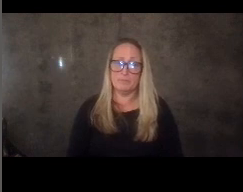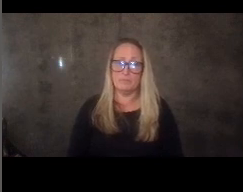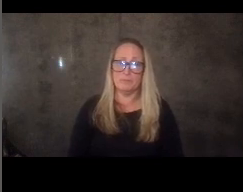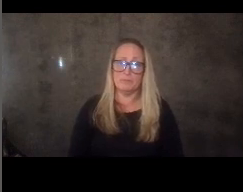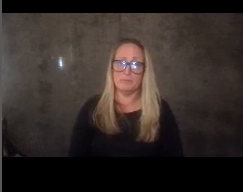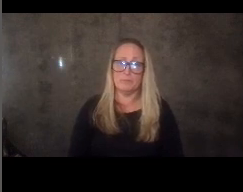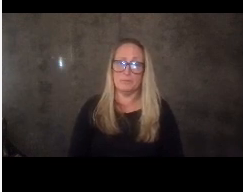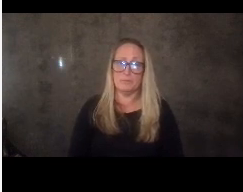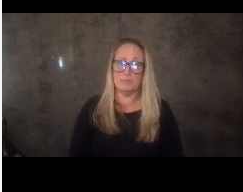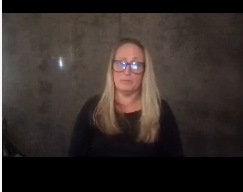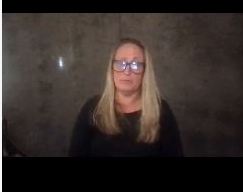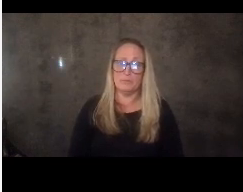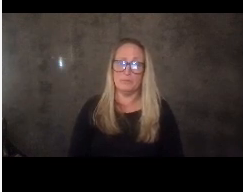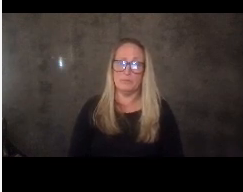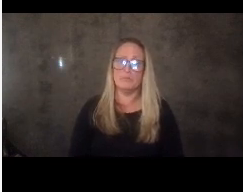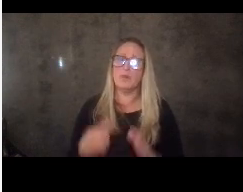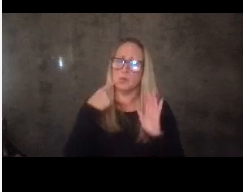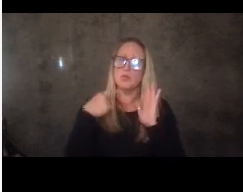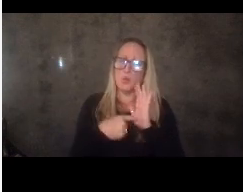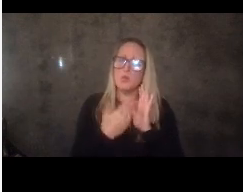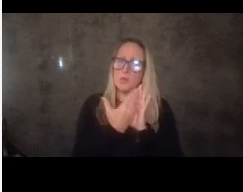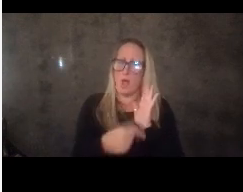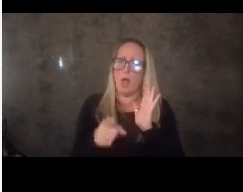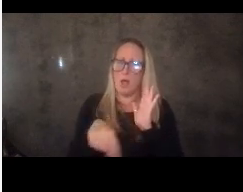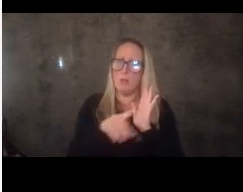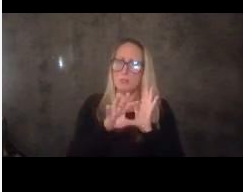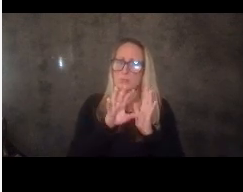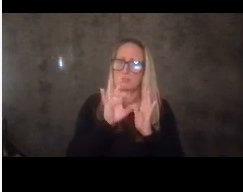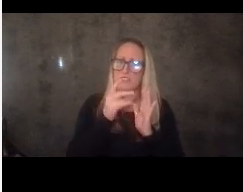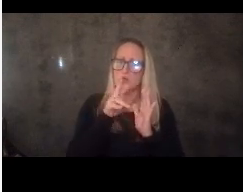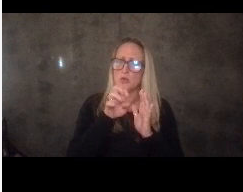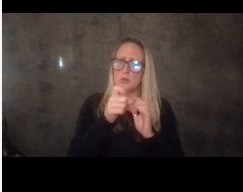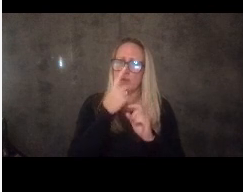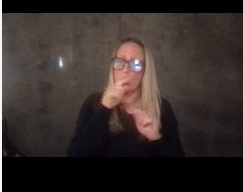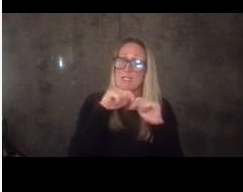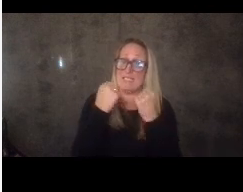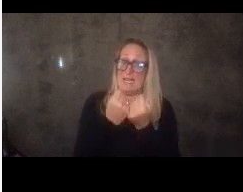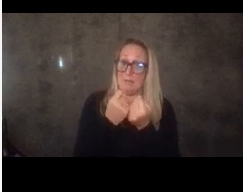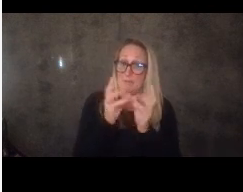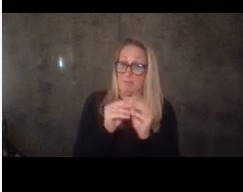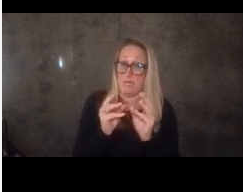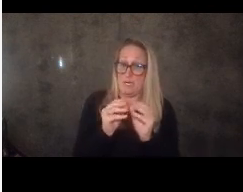Now I am going to show you a couple of features that you can have when you're inside of a teams meeting for accessibility.